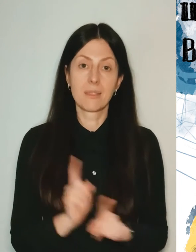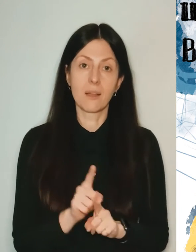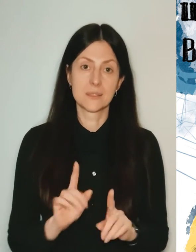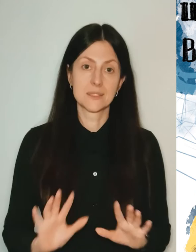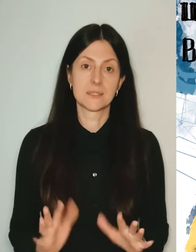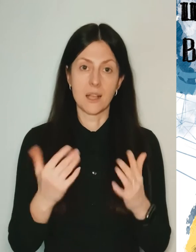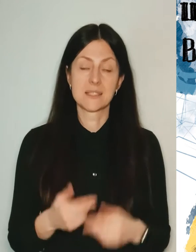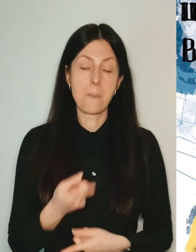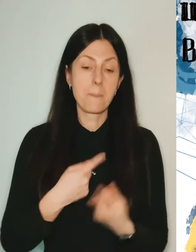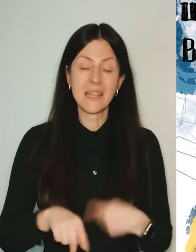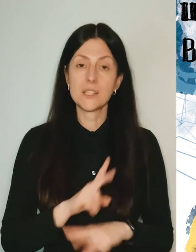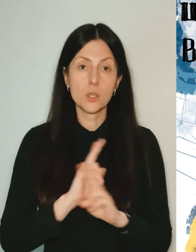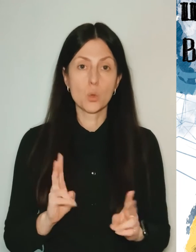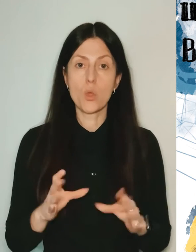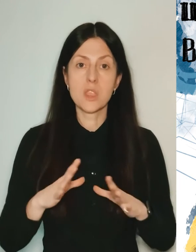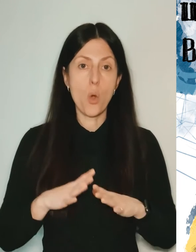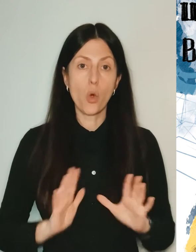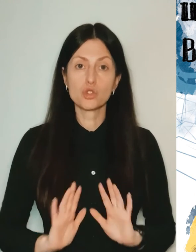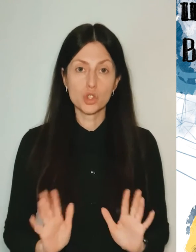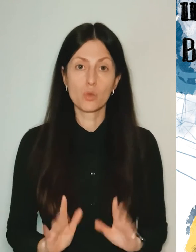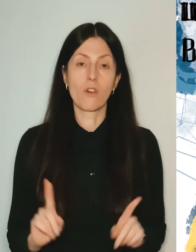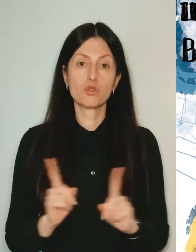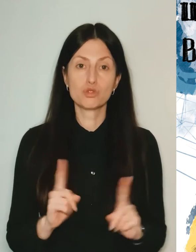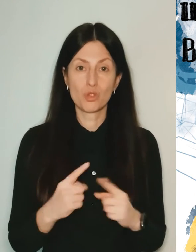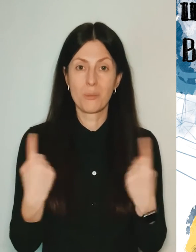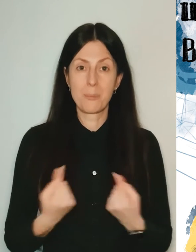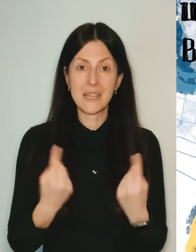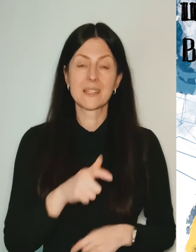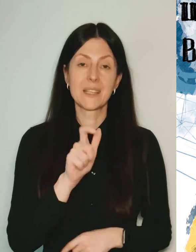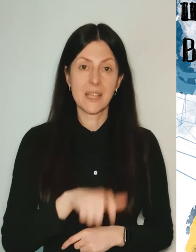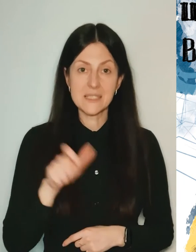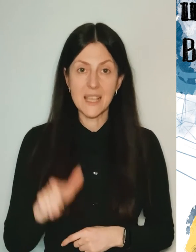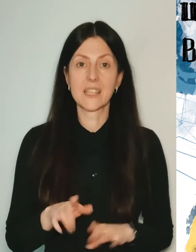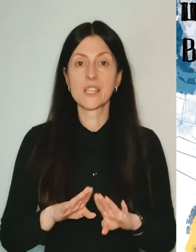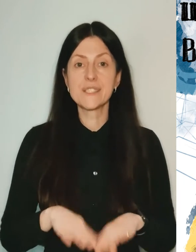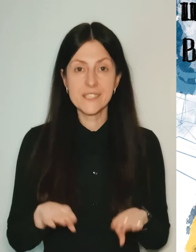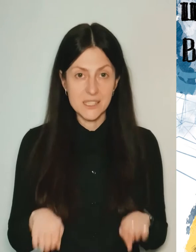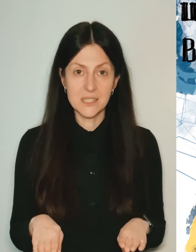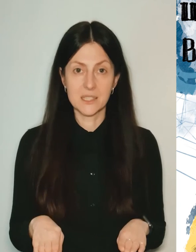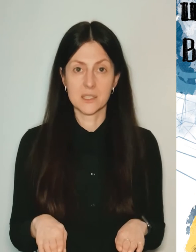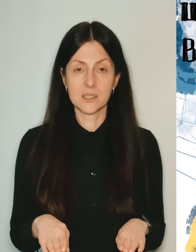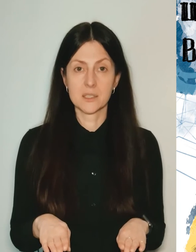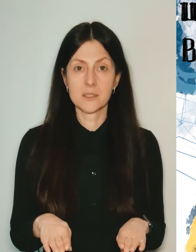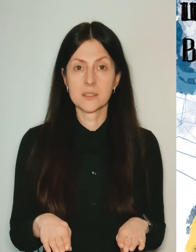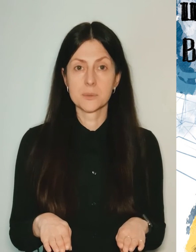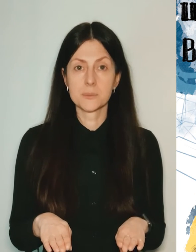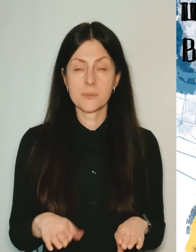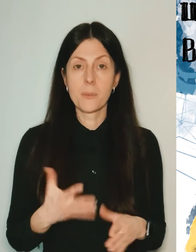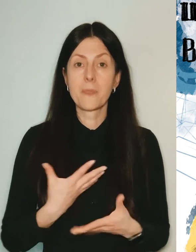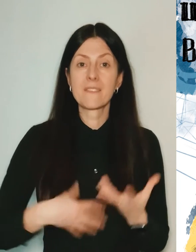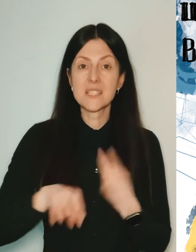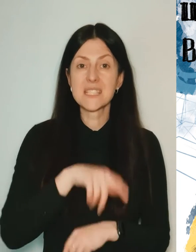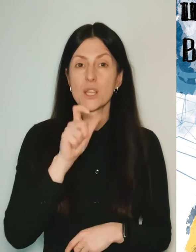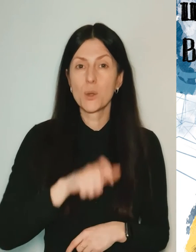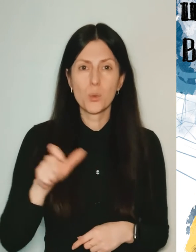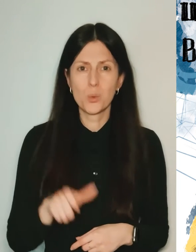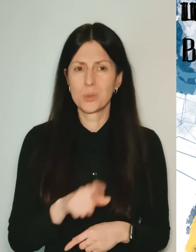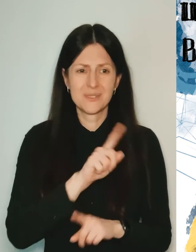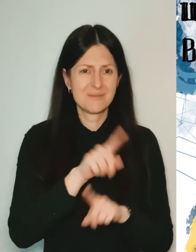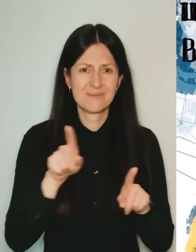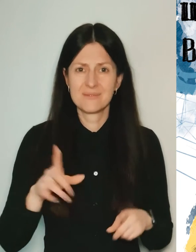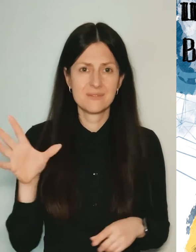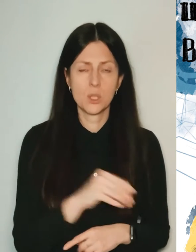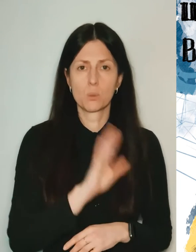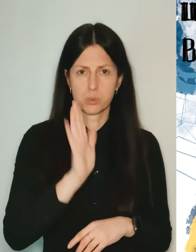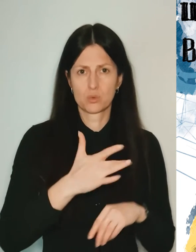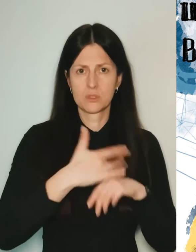We, no one expected that the civilians, children, all people will be so indiscriminately exterminated.